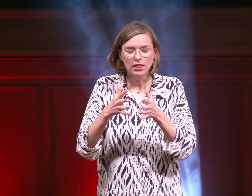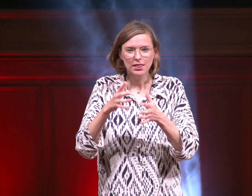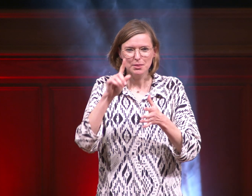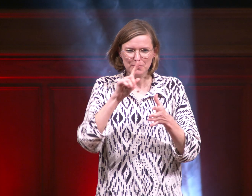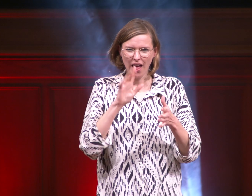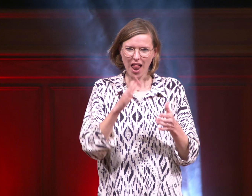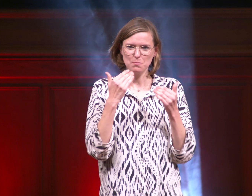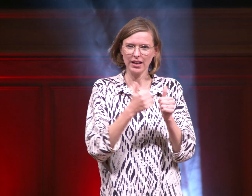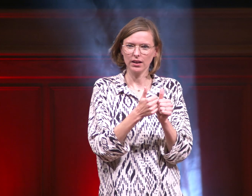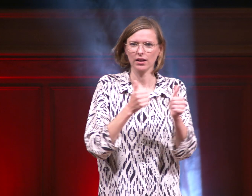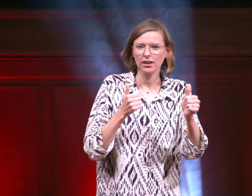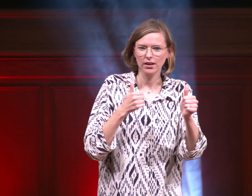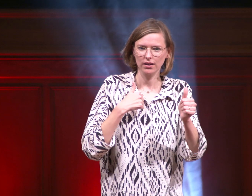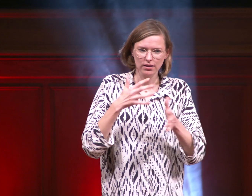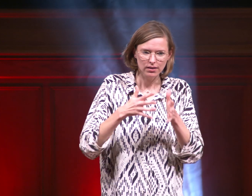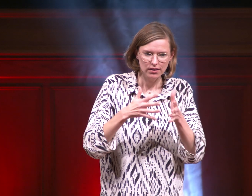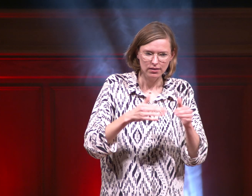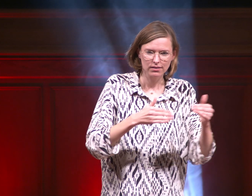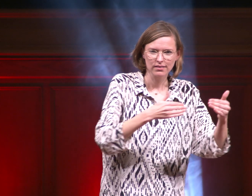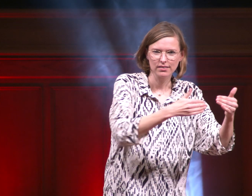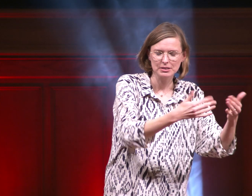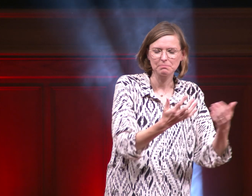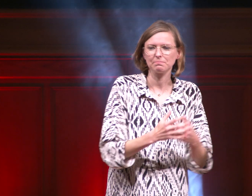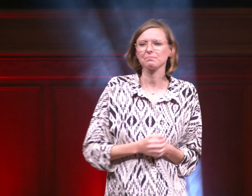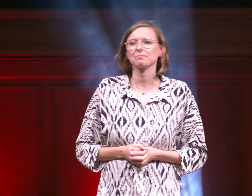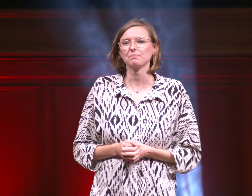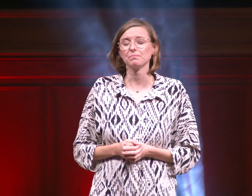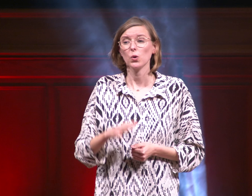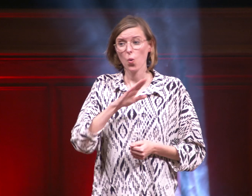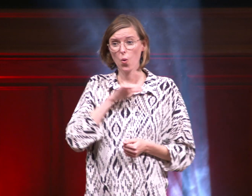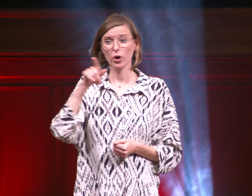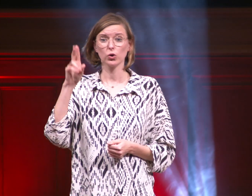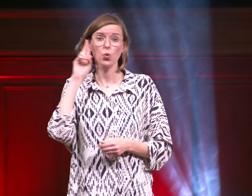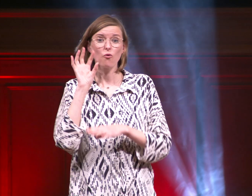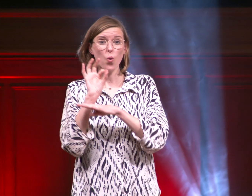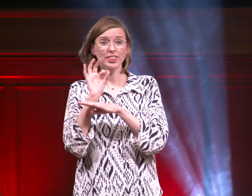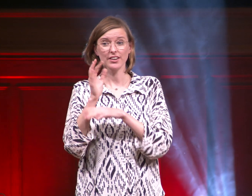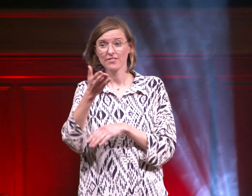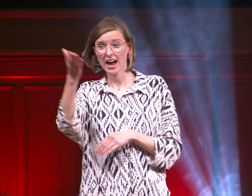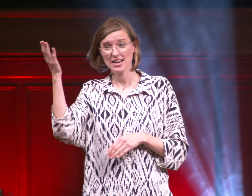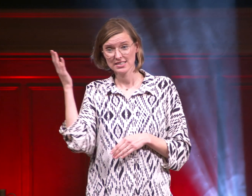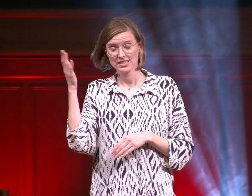Their parents then need to learn how to sign so that already causes a delay in their language development.